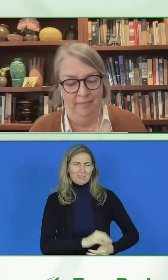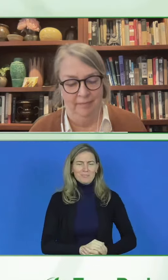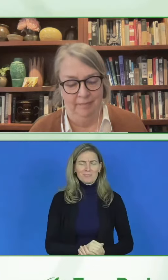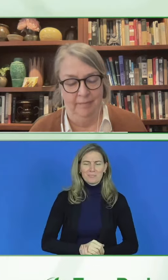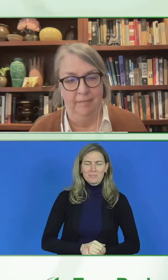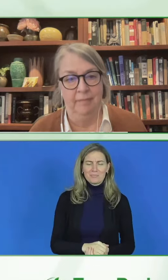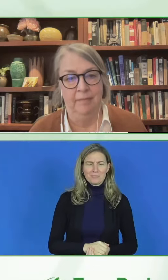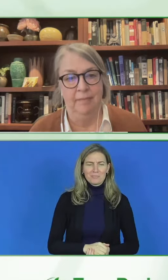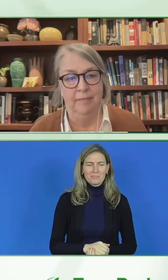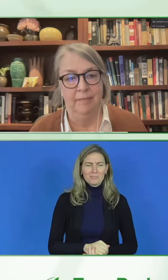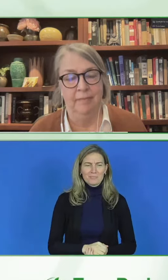Welcome in.